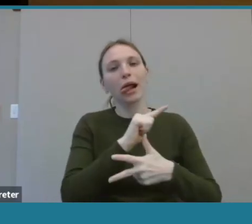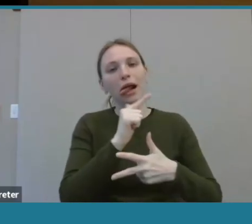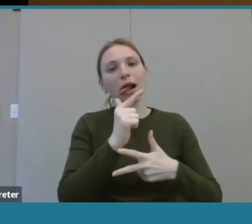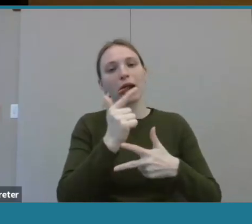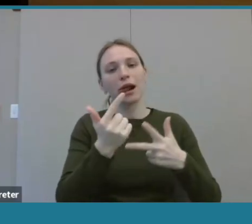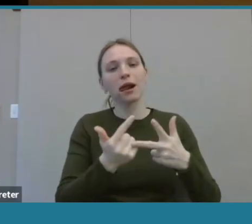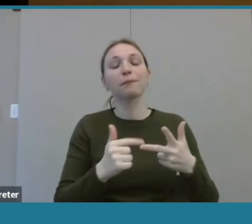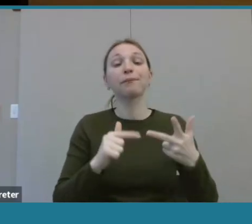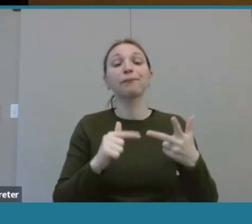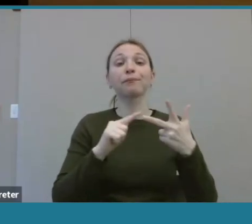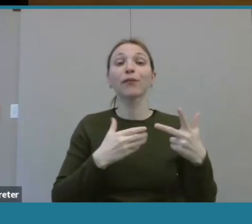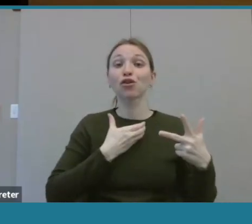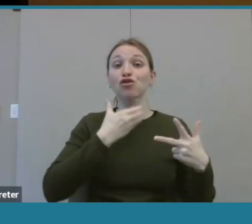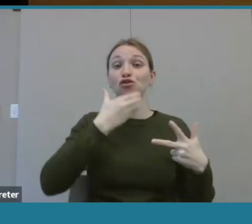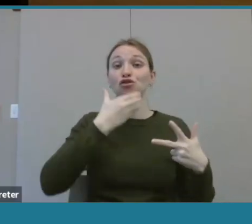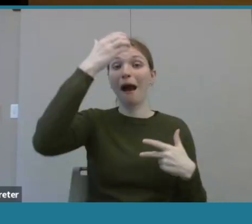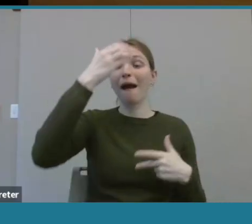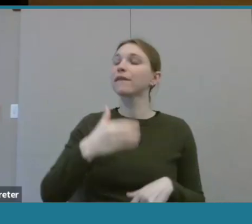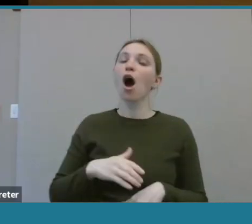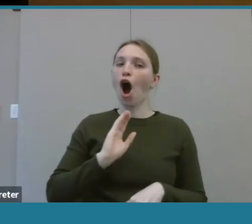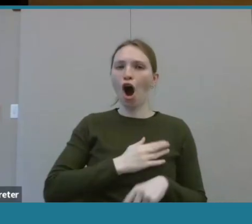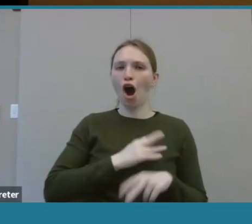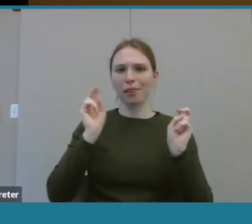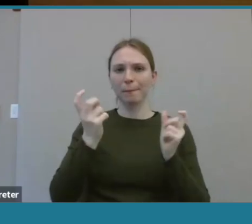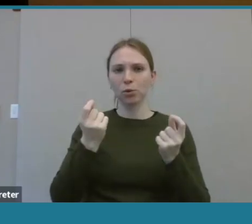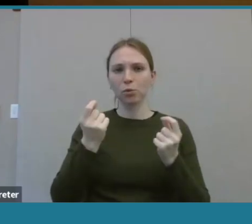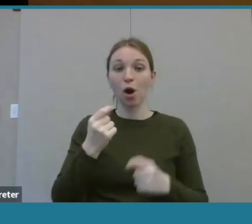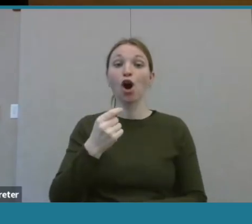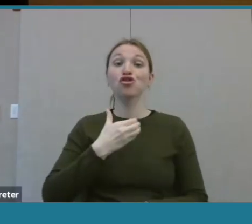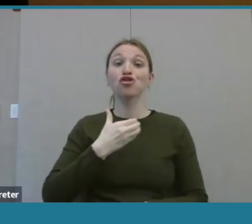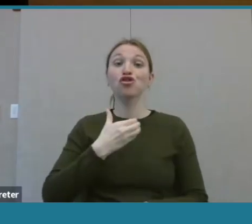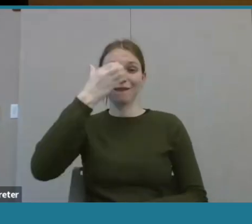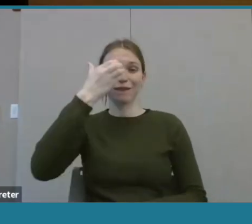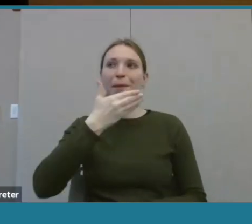Giraffes are the best known animals we don't know enough about.